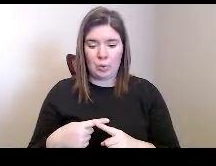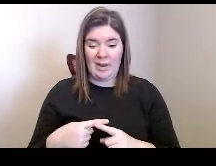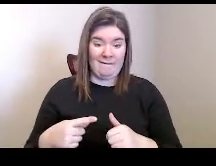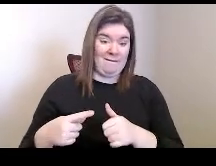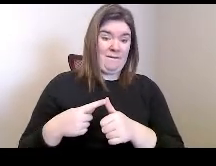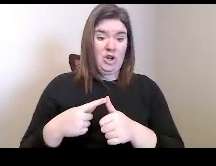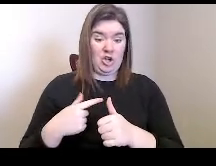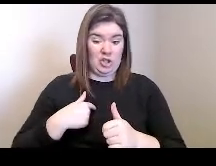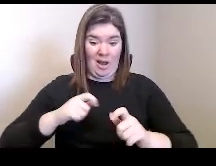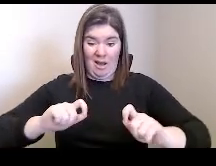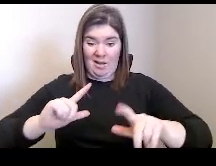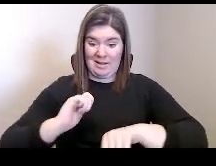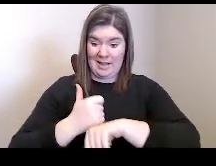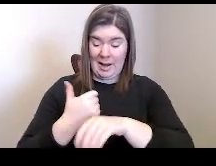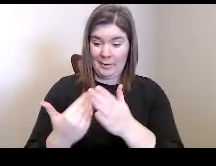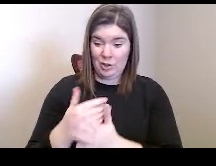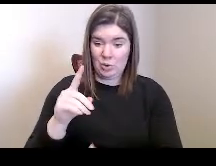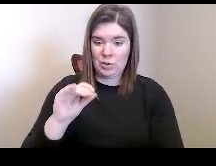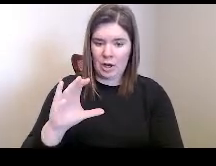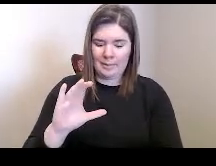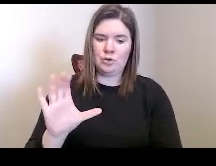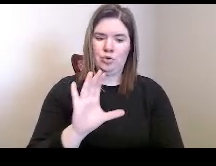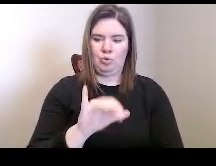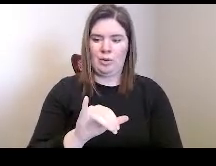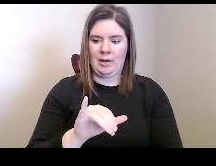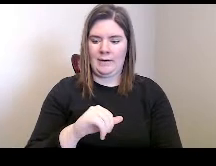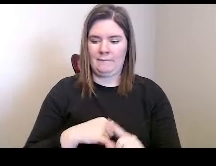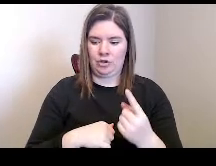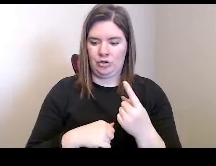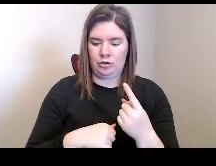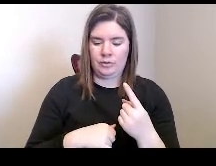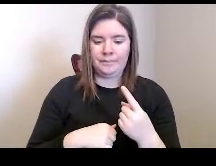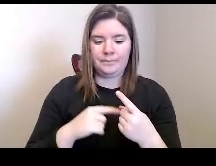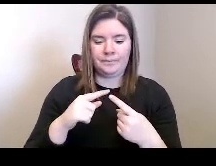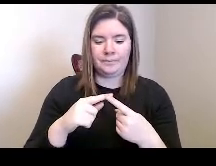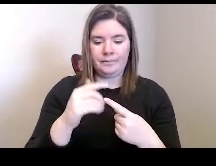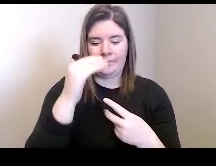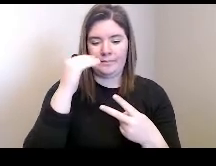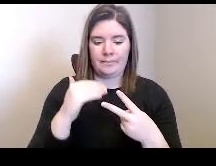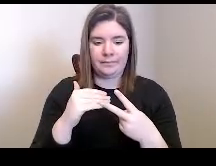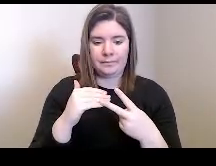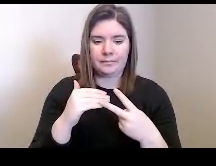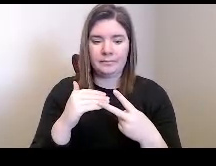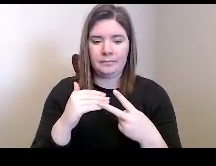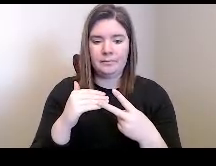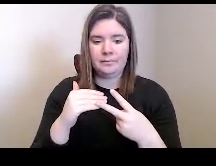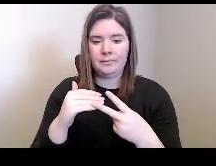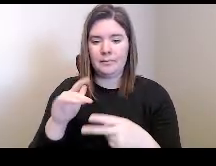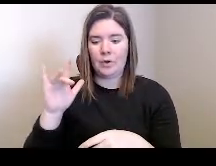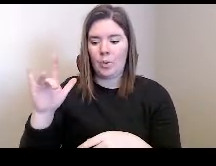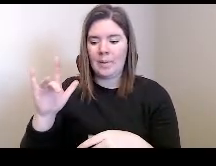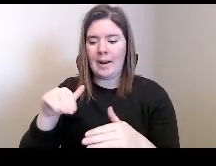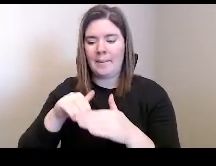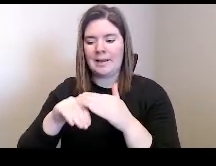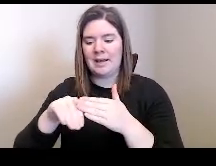and then the next thing I like to do is to open up the accessibility checker. So, this document, since it's already written,